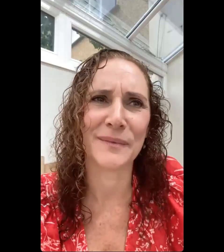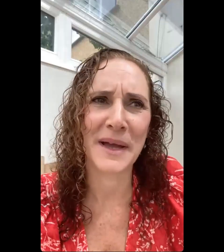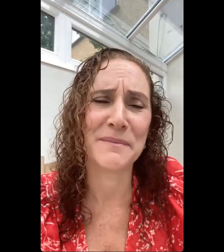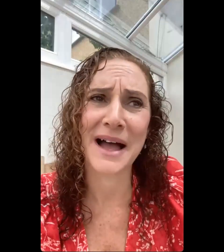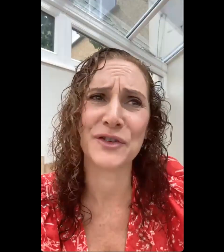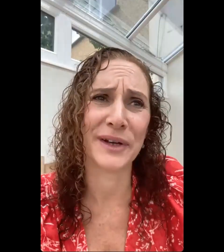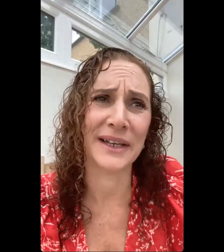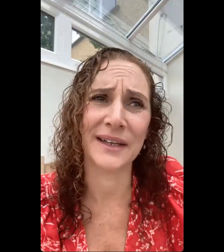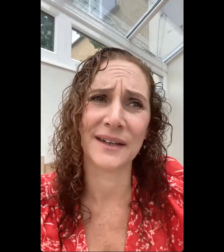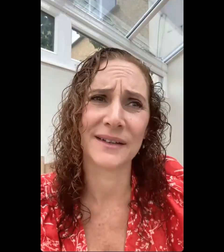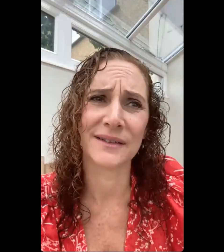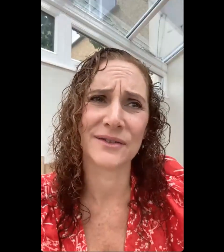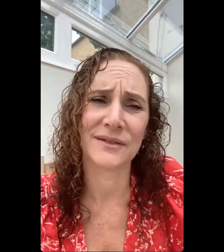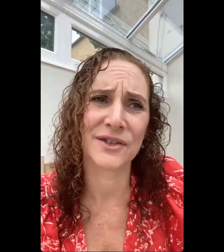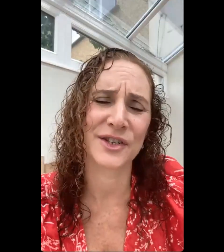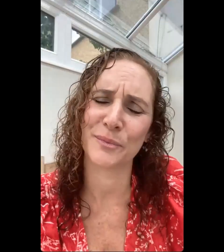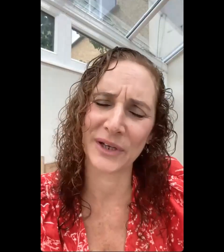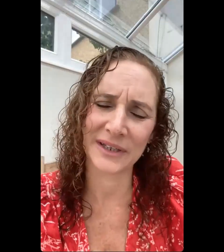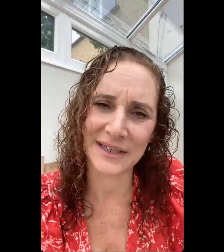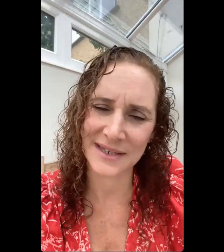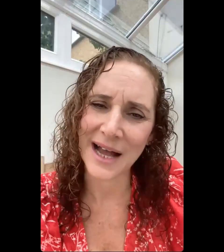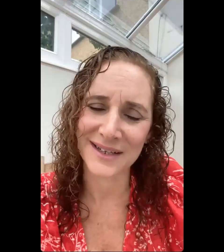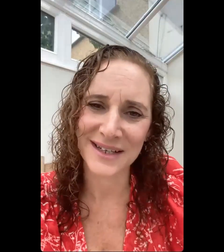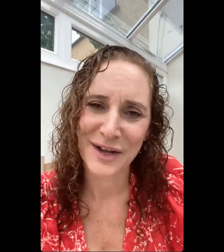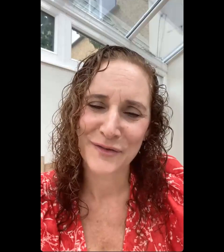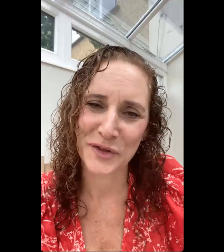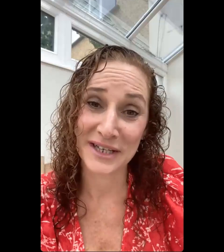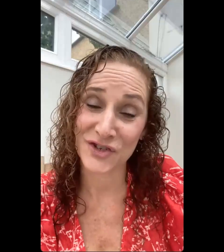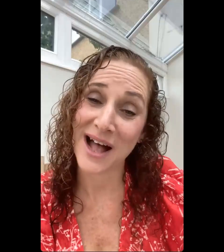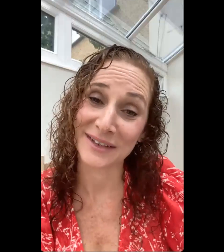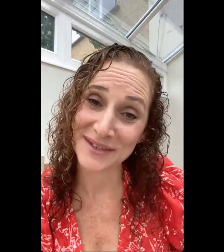in my view, really just so brilliantly designed for the deaf child.